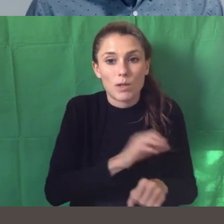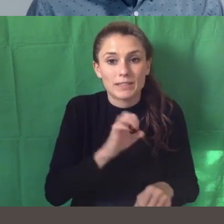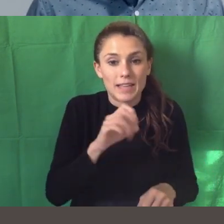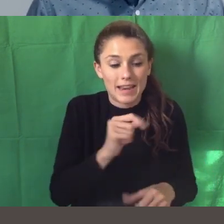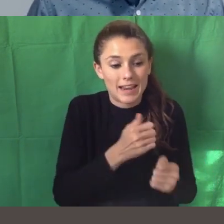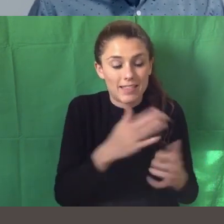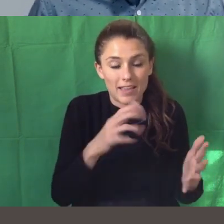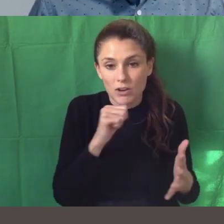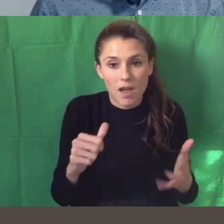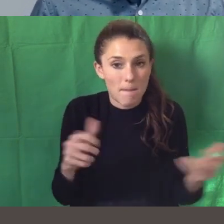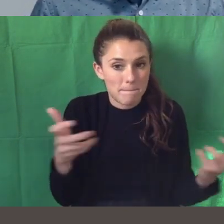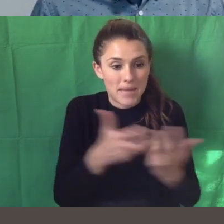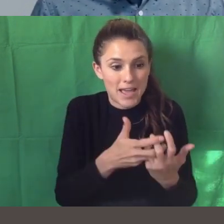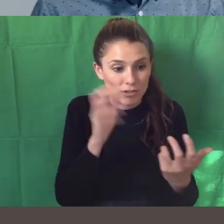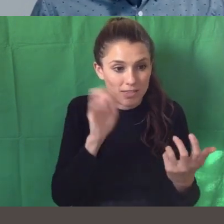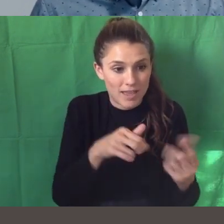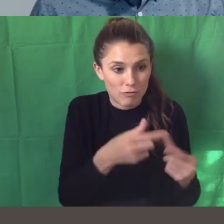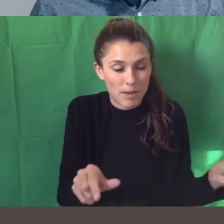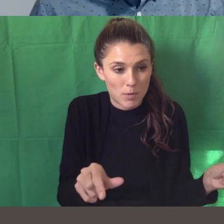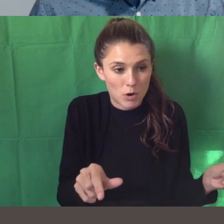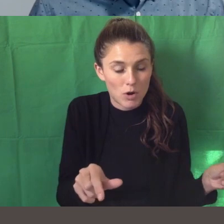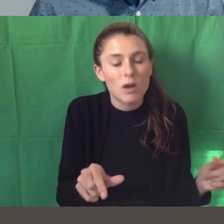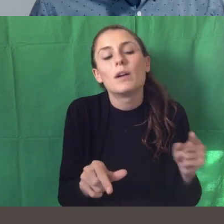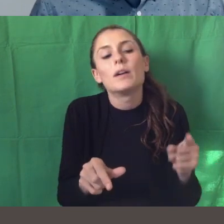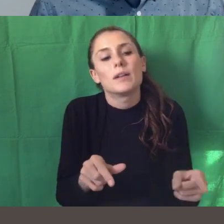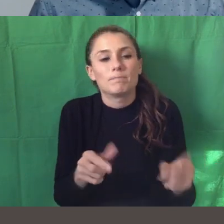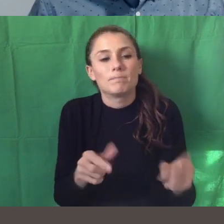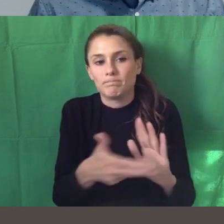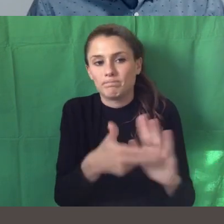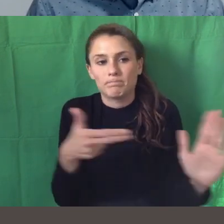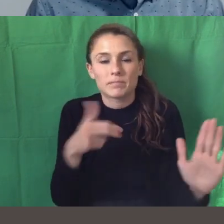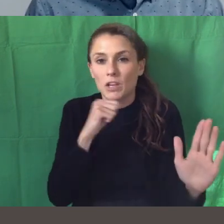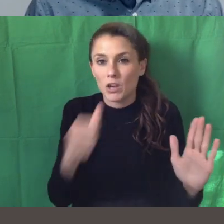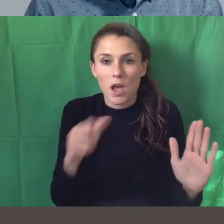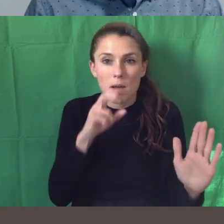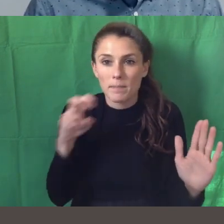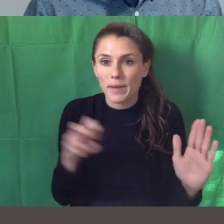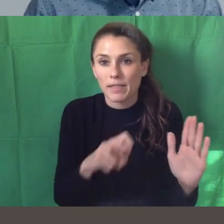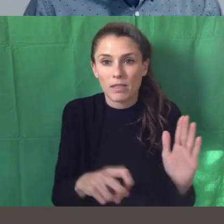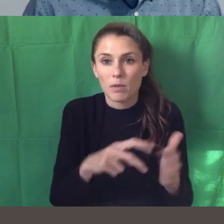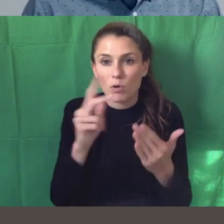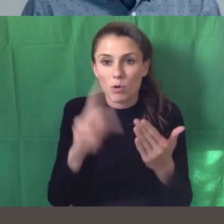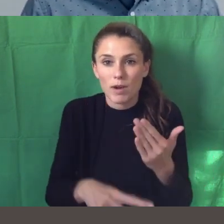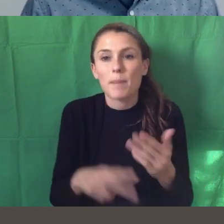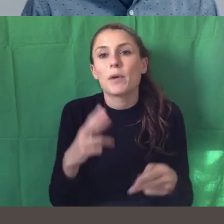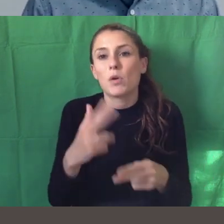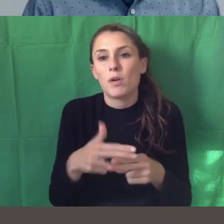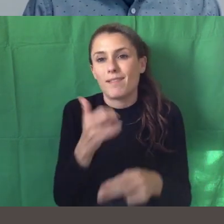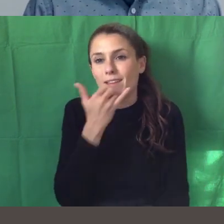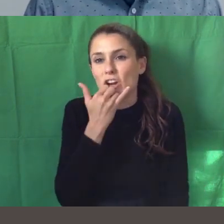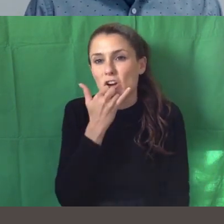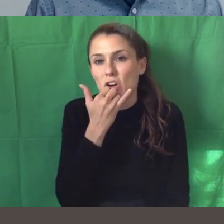anything that doesn't fit that grammar is determined to be not a Python program. It's an error.